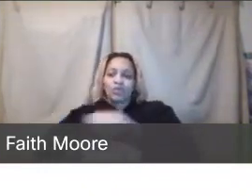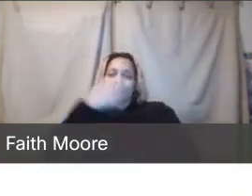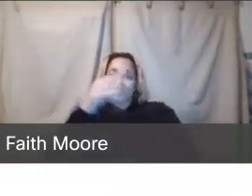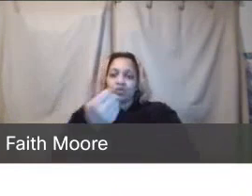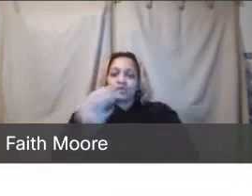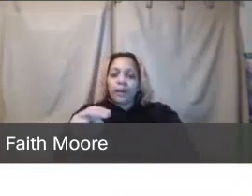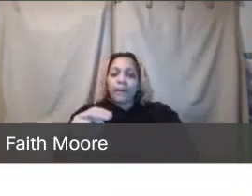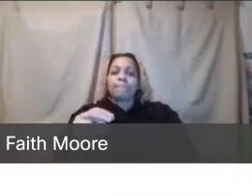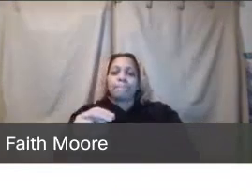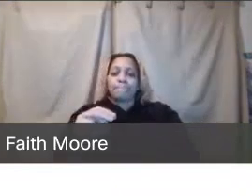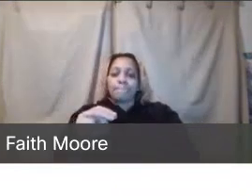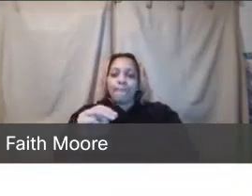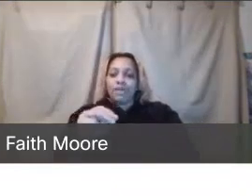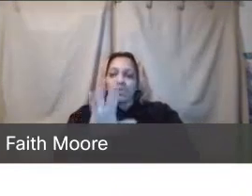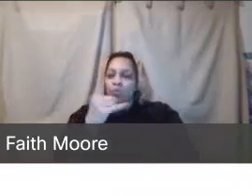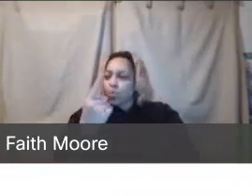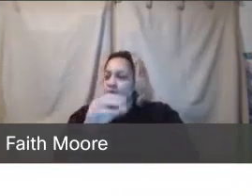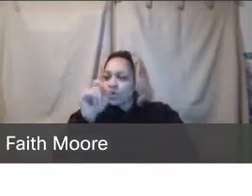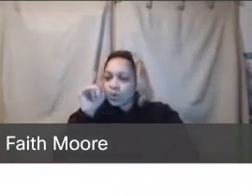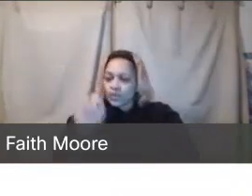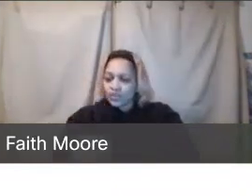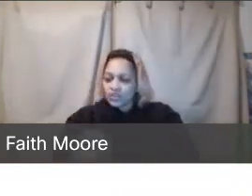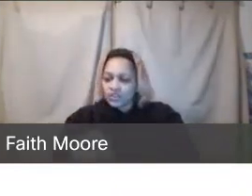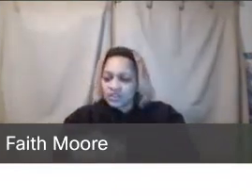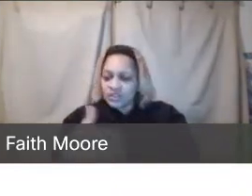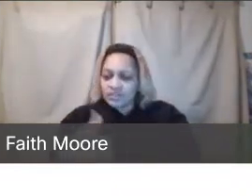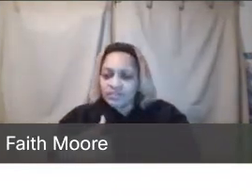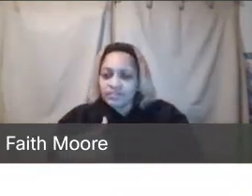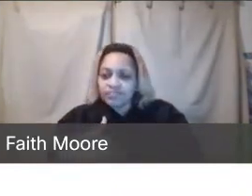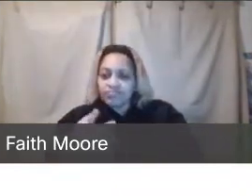There was another question over on the.